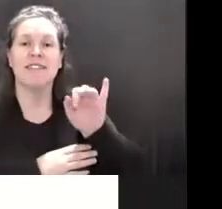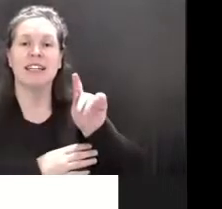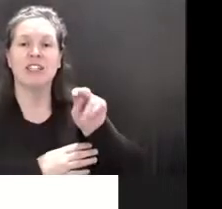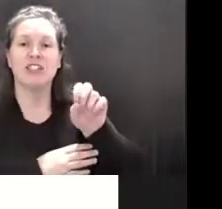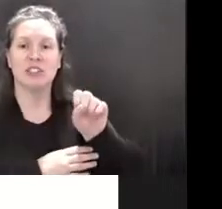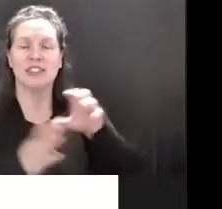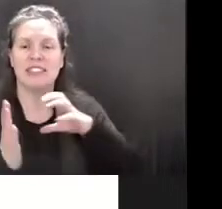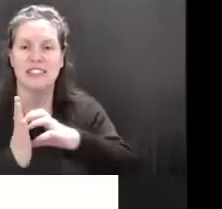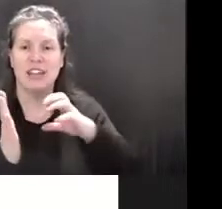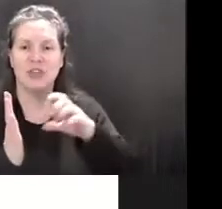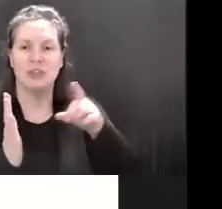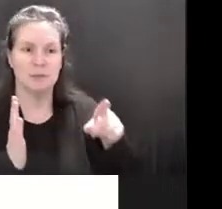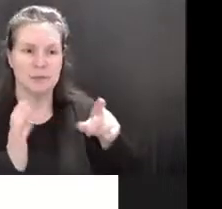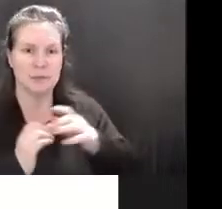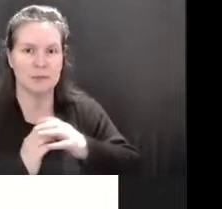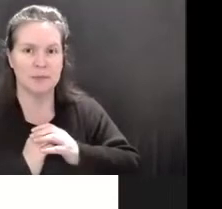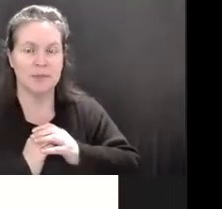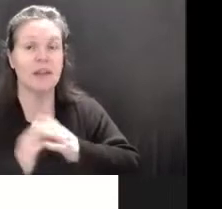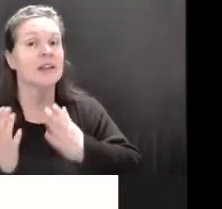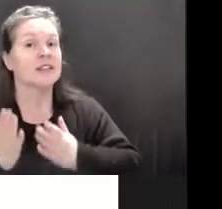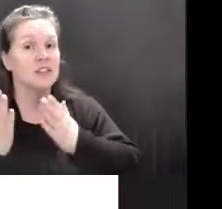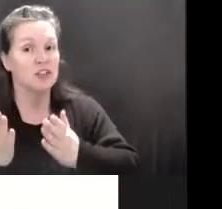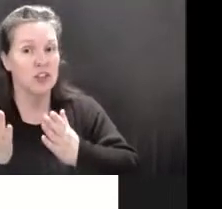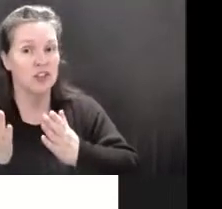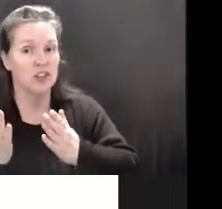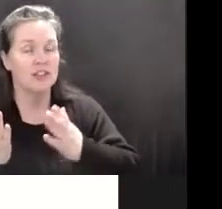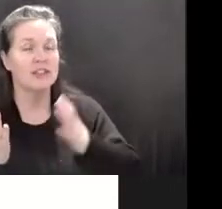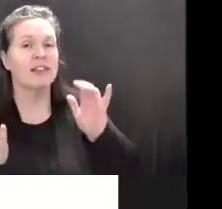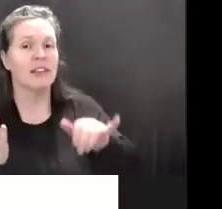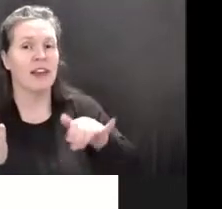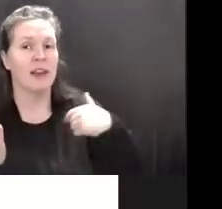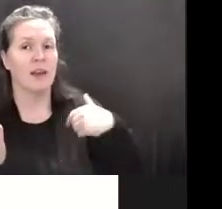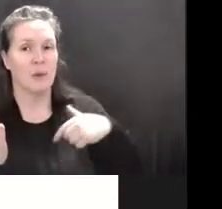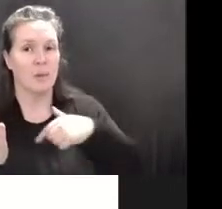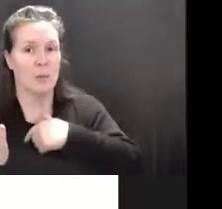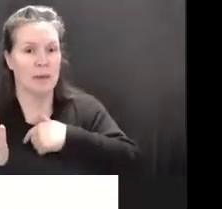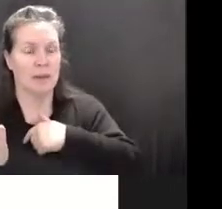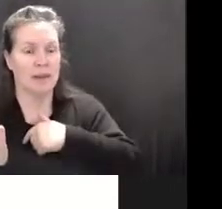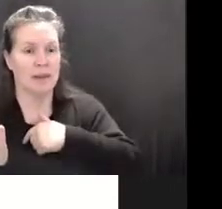So it was suggested too, that we define what health equity is